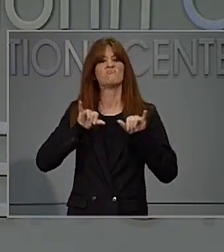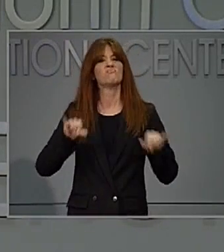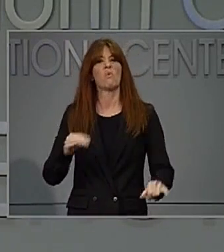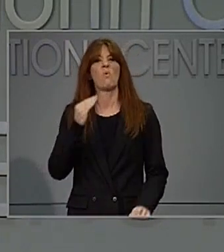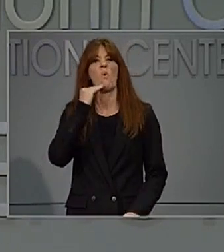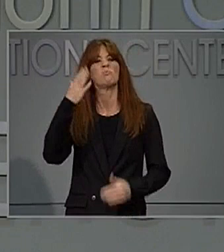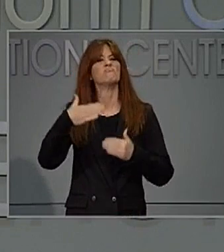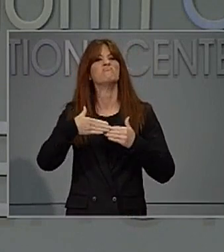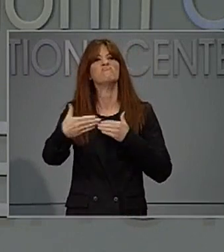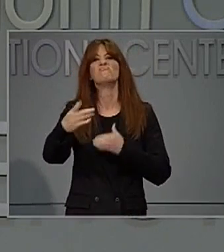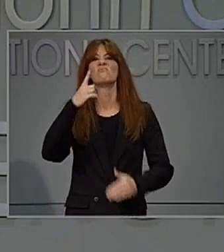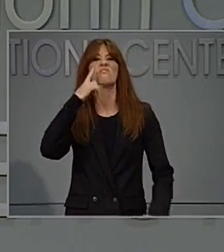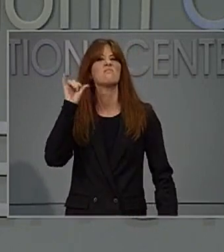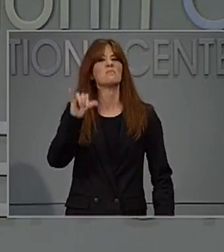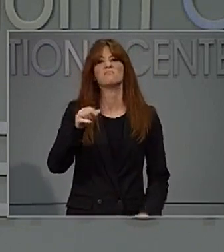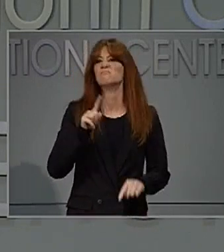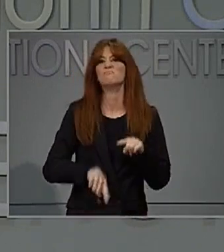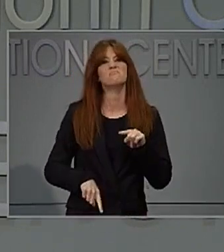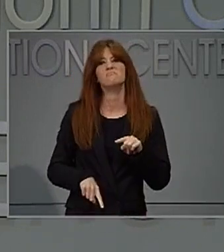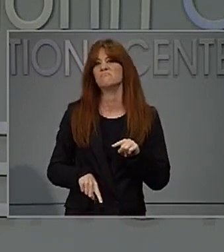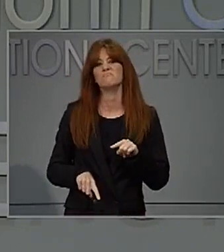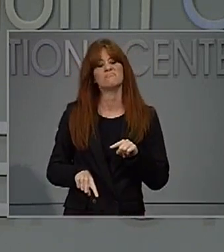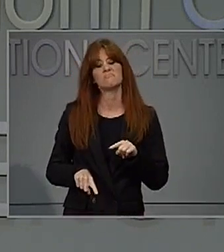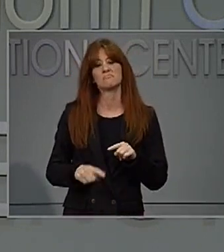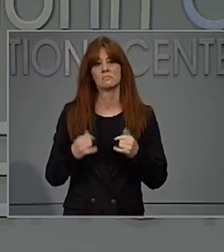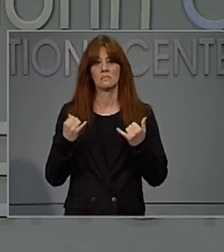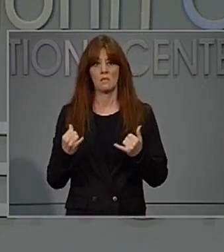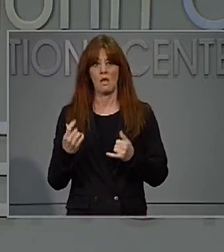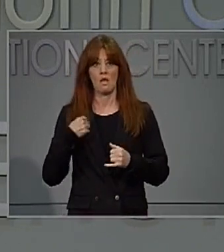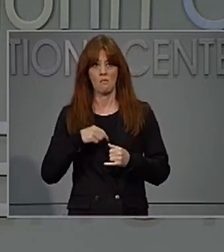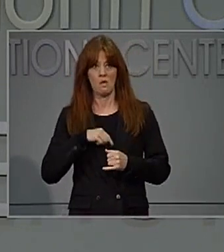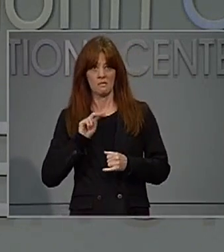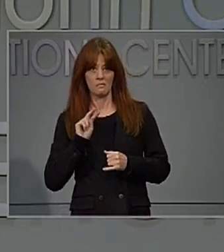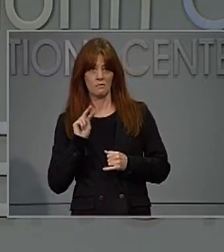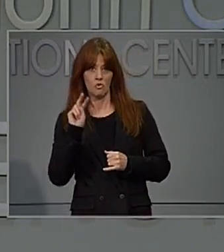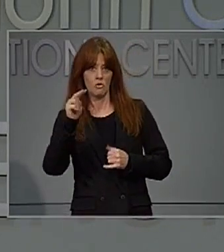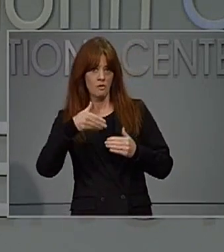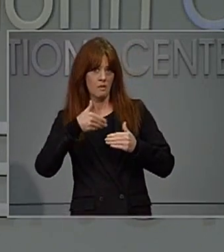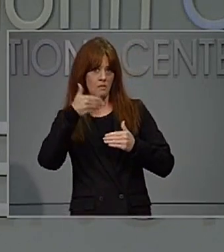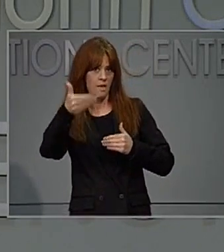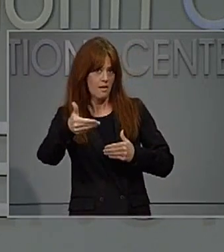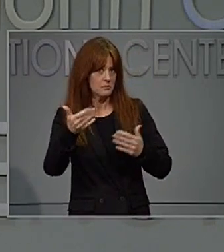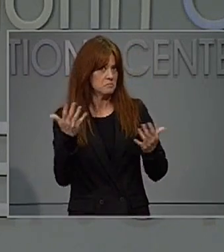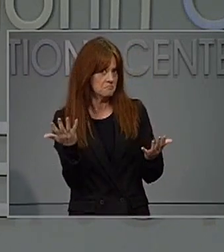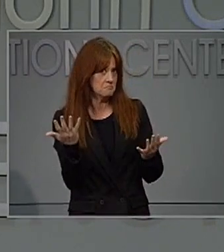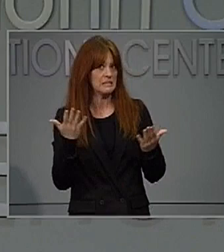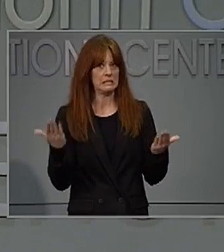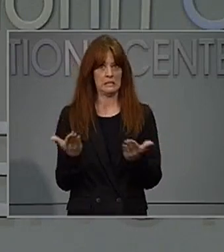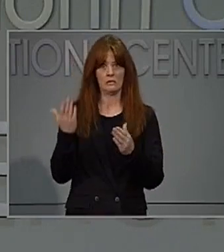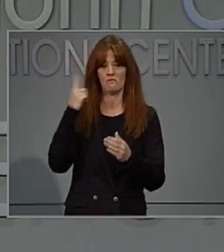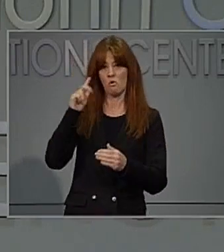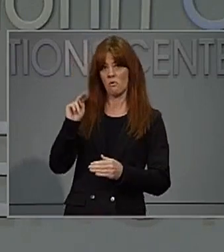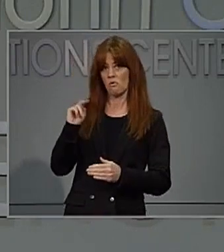SAFE. BUT AT THE SAME TIME, WE KNOW WE CAN'T STAY IN OUR HOMES